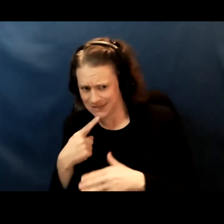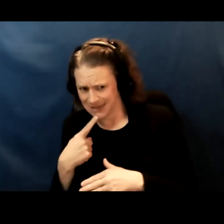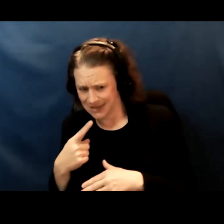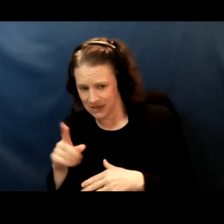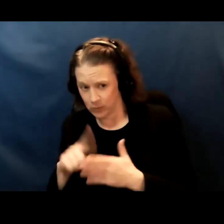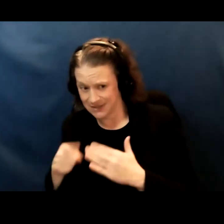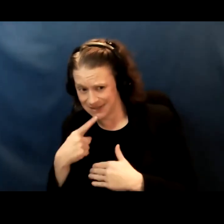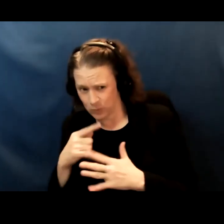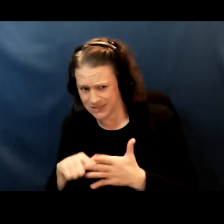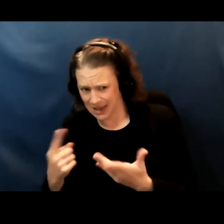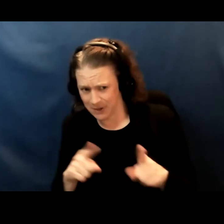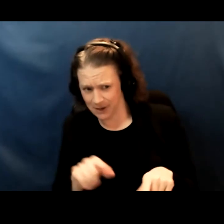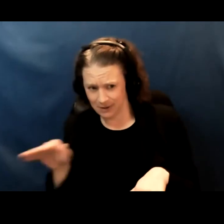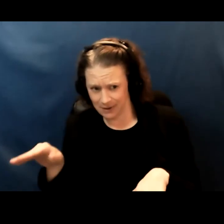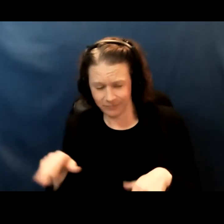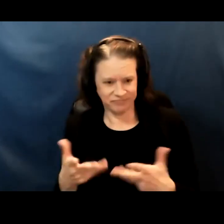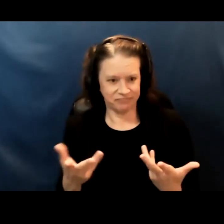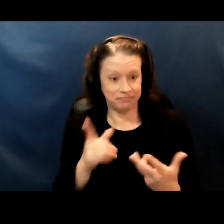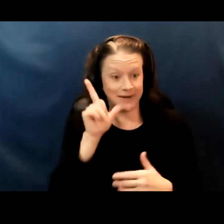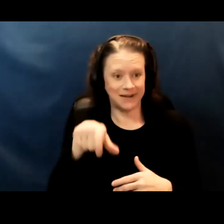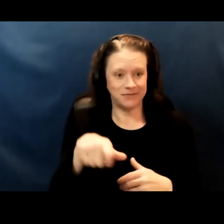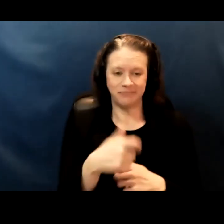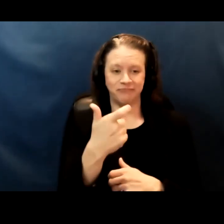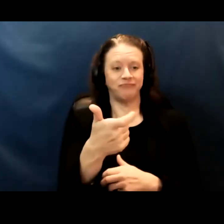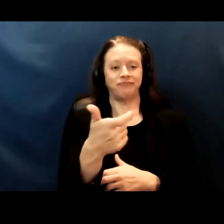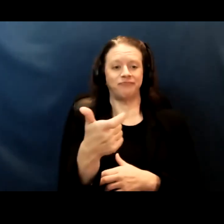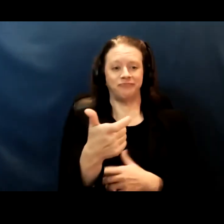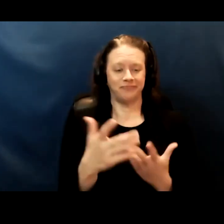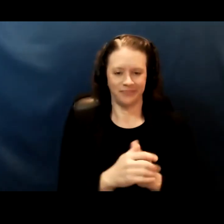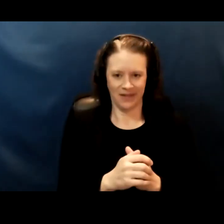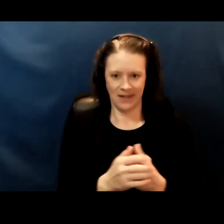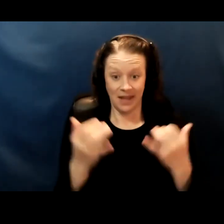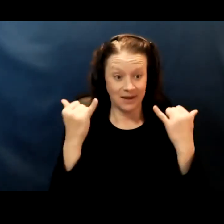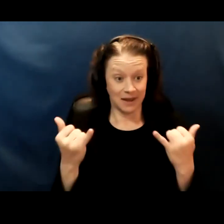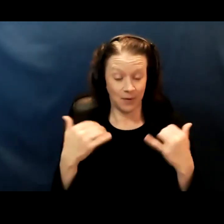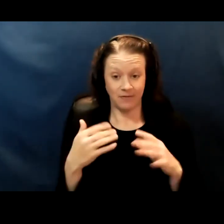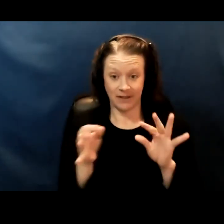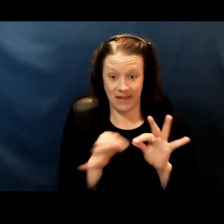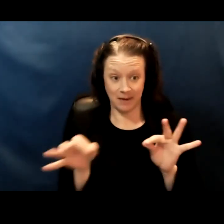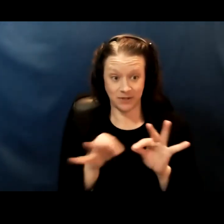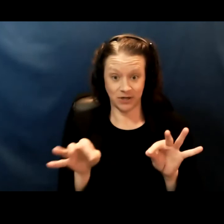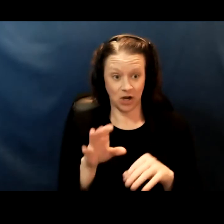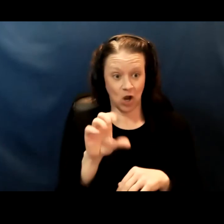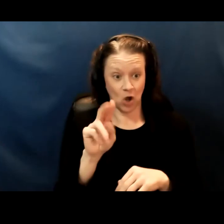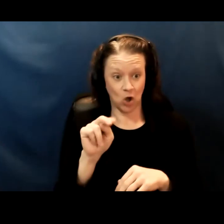on? And now we have captioning on demand. They